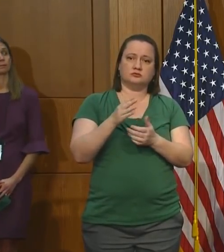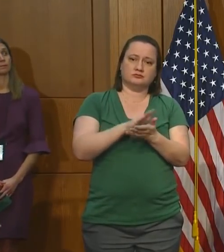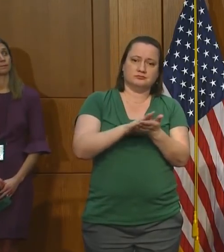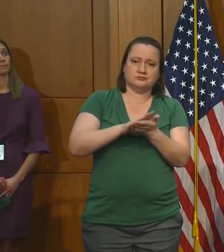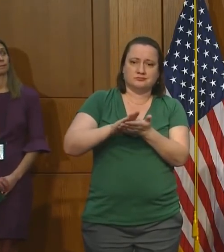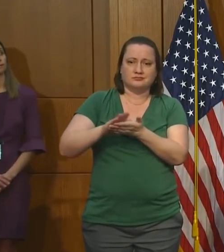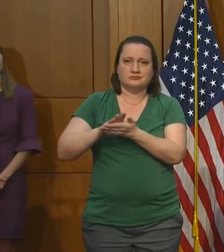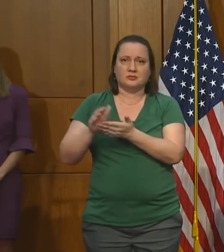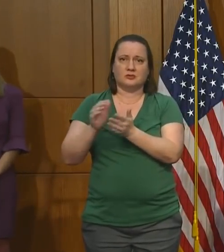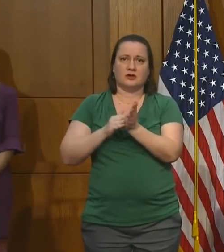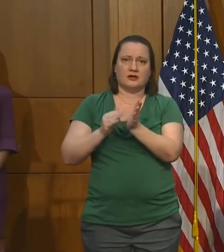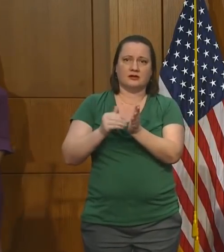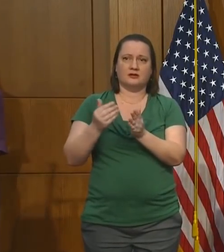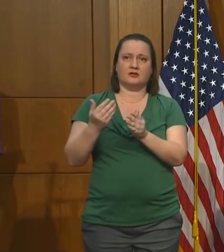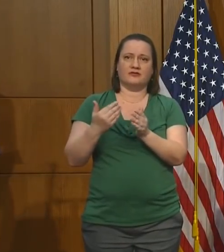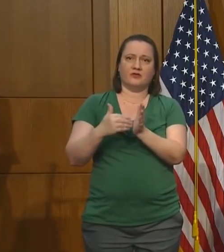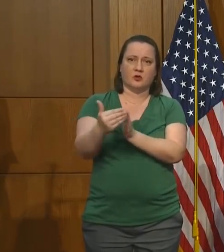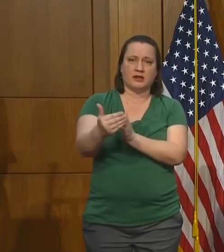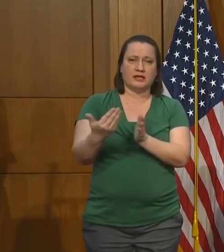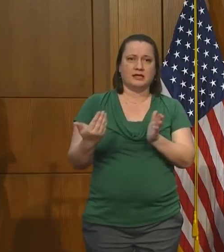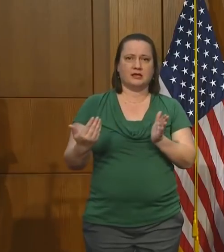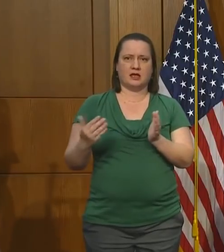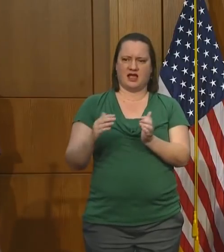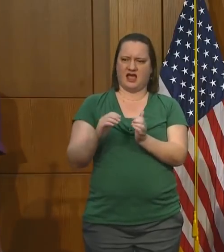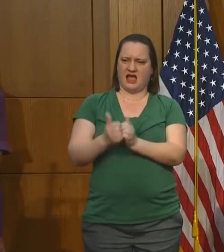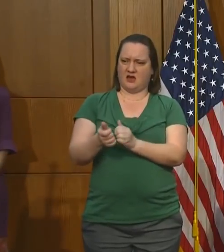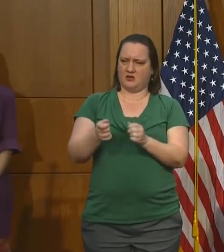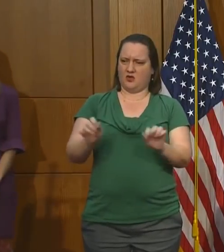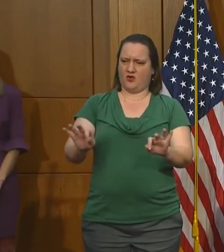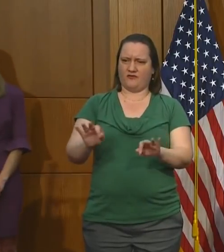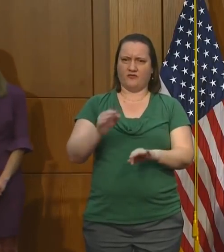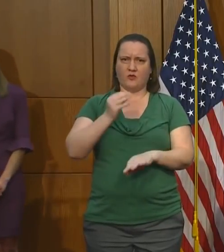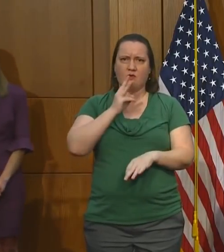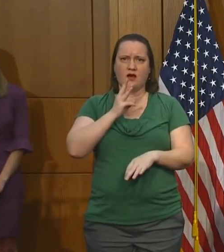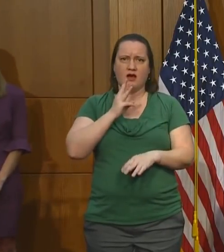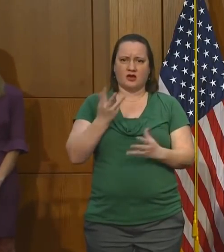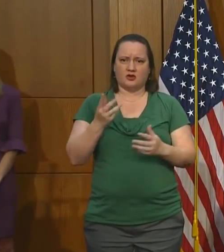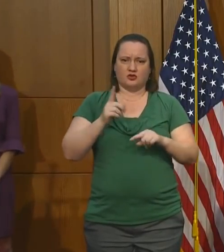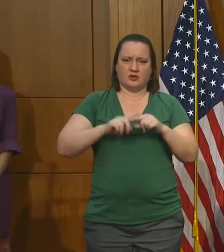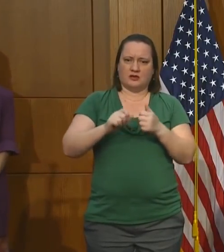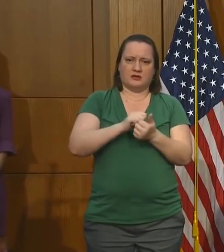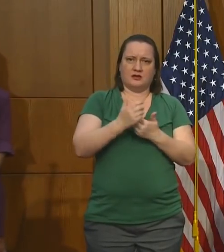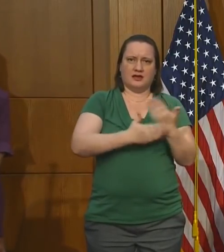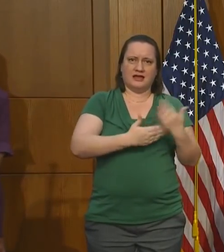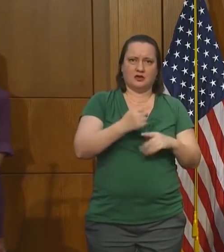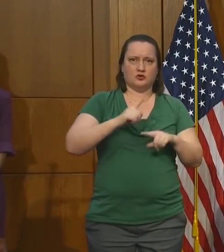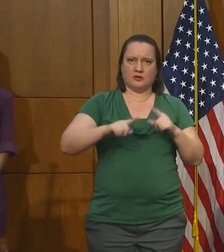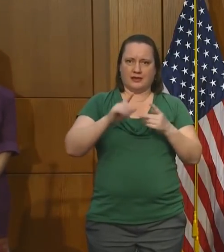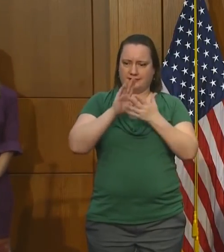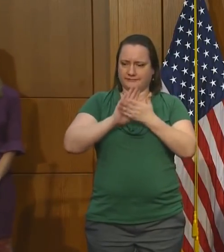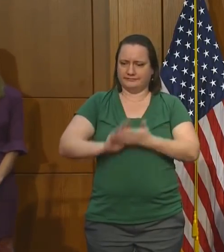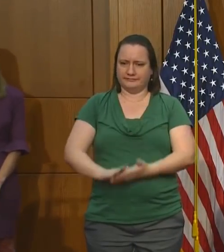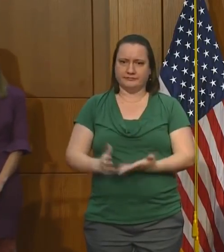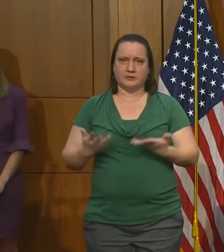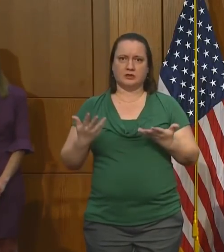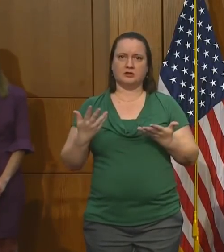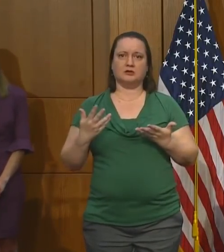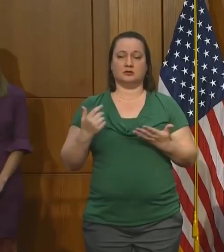PANDEMIC BUT WE'RE ASKING PEOPLE TO USE GOOD HYGIENE TO WASH THEIR HANDS FREQUENTLY. I